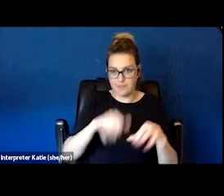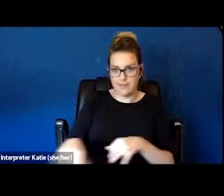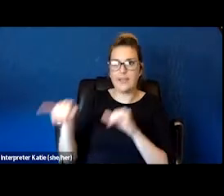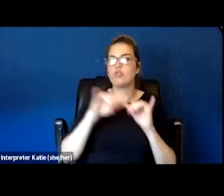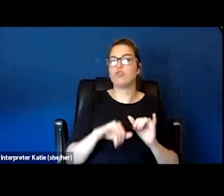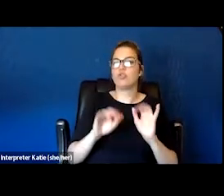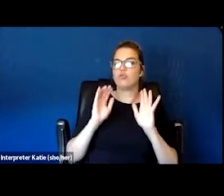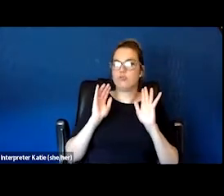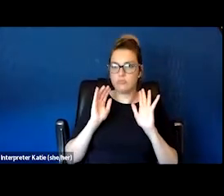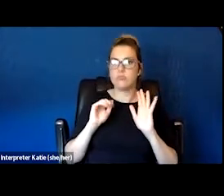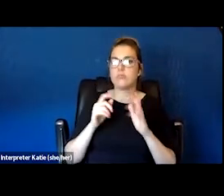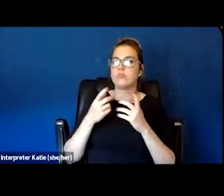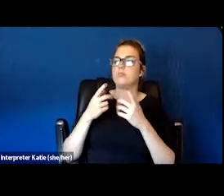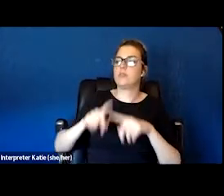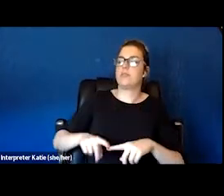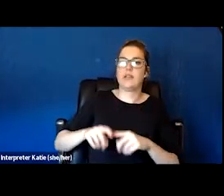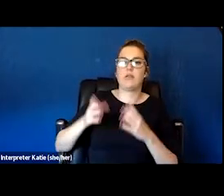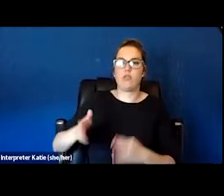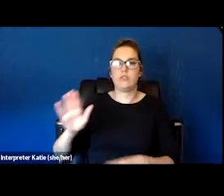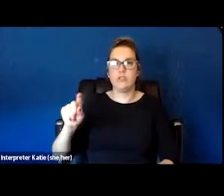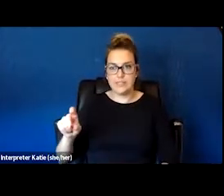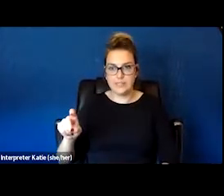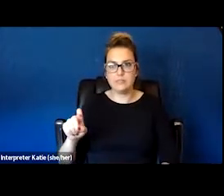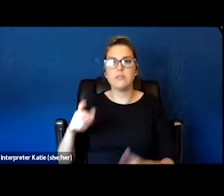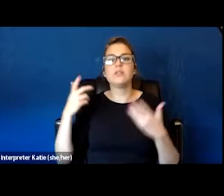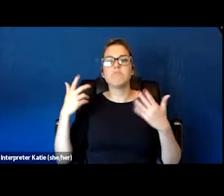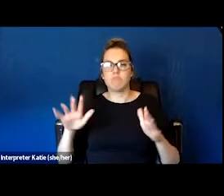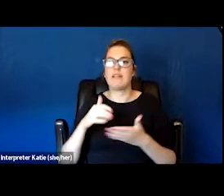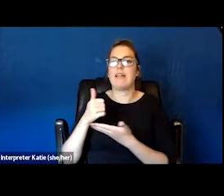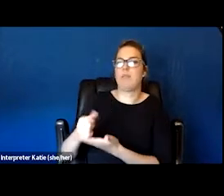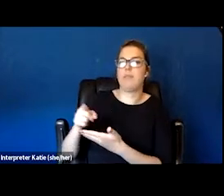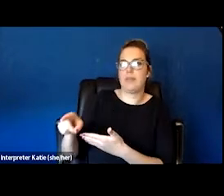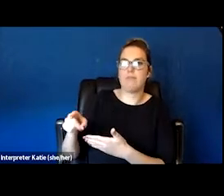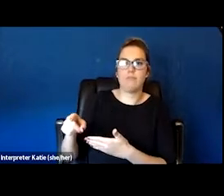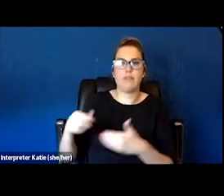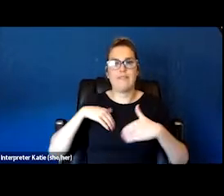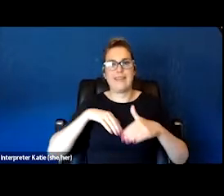them according to their need, and then connect to resources in that more efficient and equitable way.